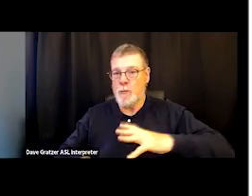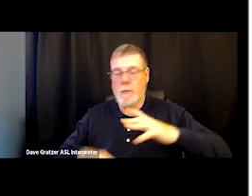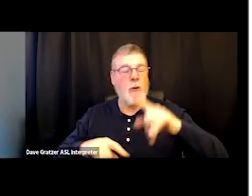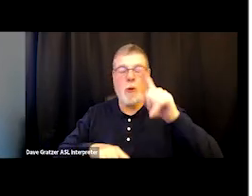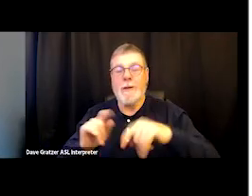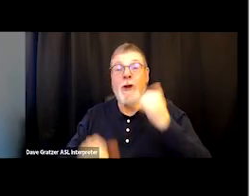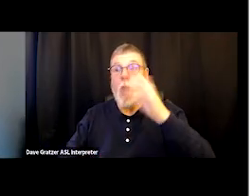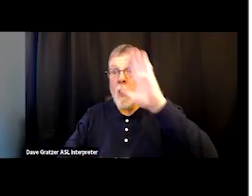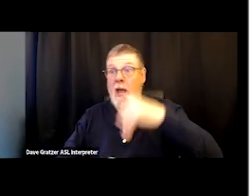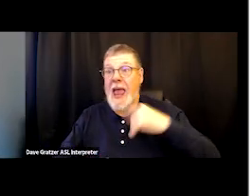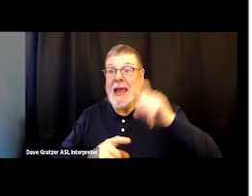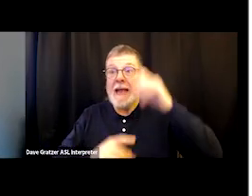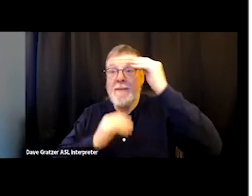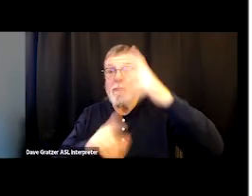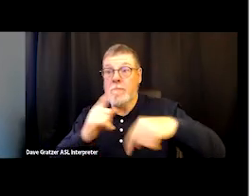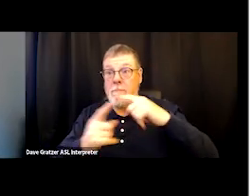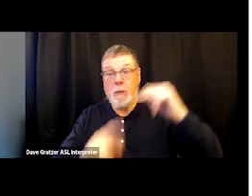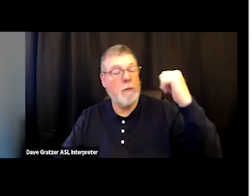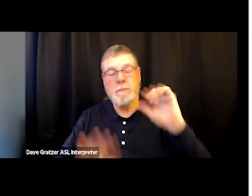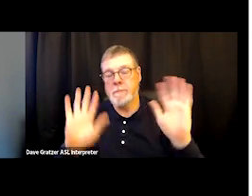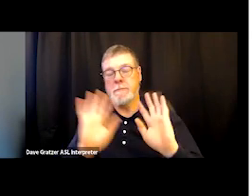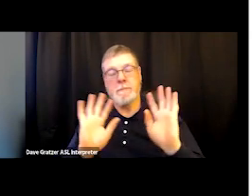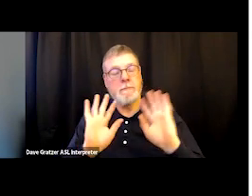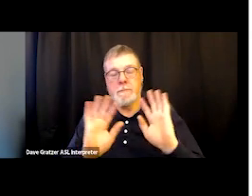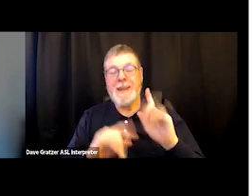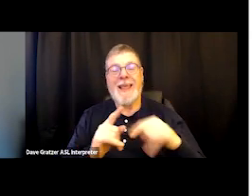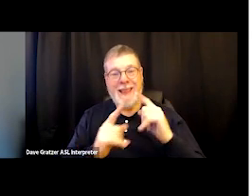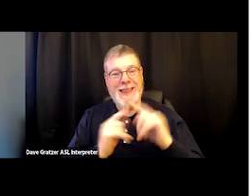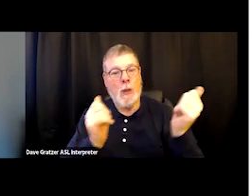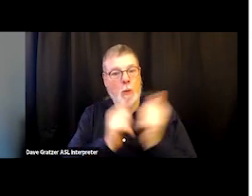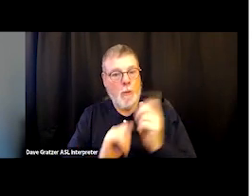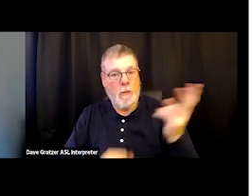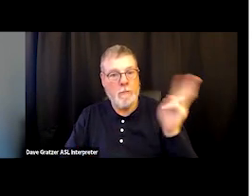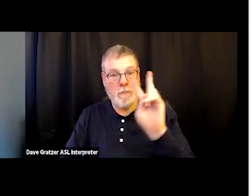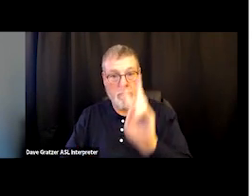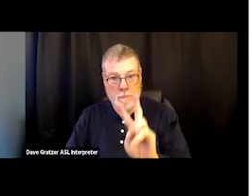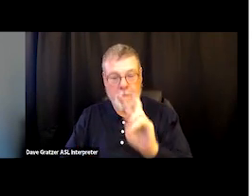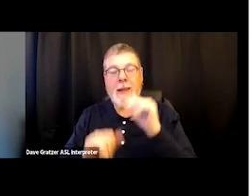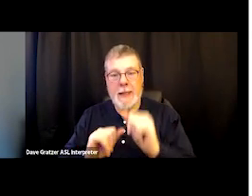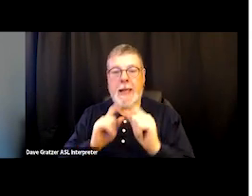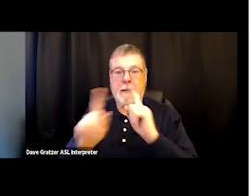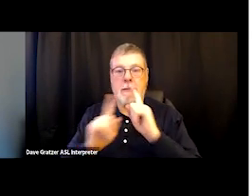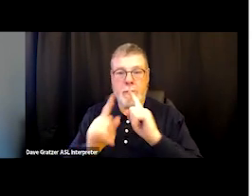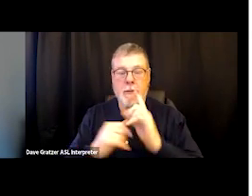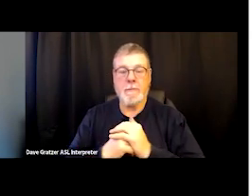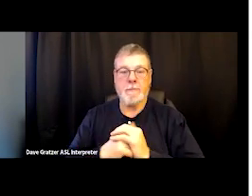to find out that information unless the applicant's on the phone with you and they authorize you to speak with Social Security on their behalf.